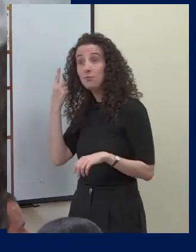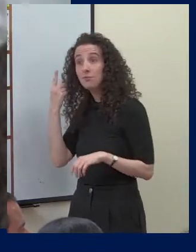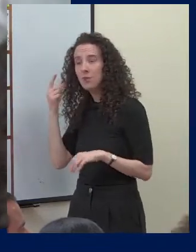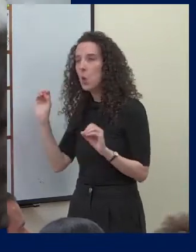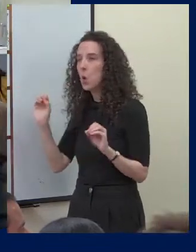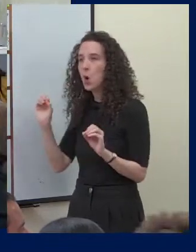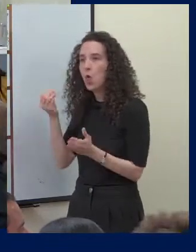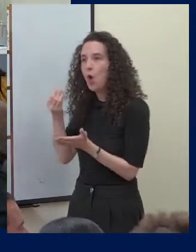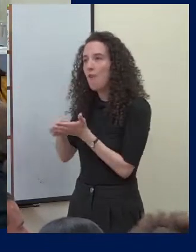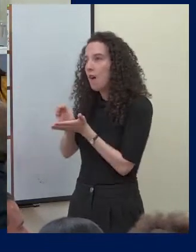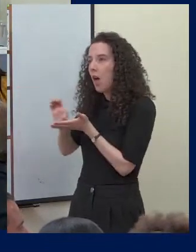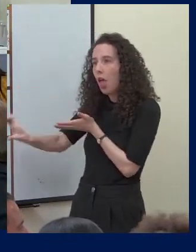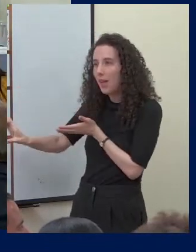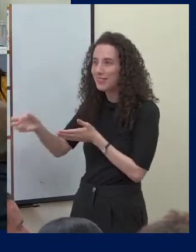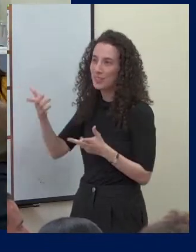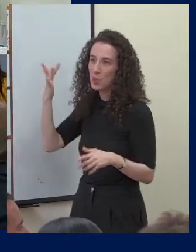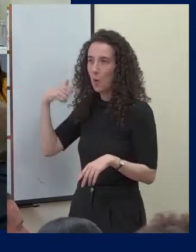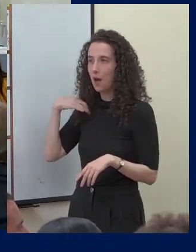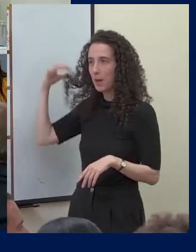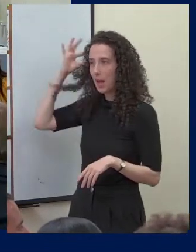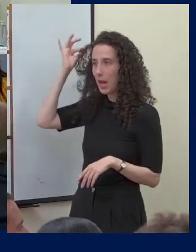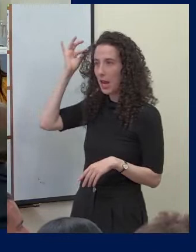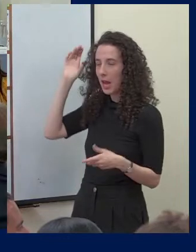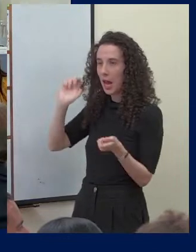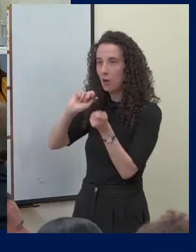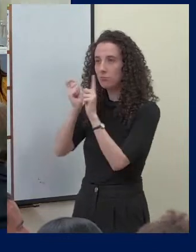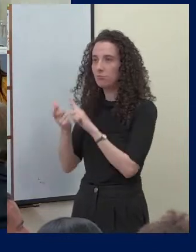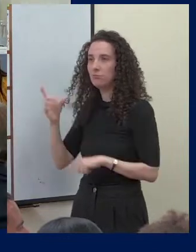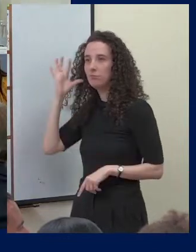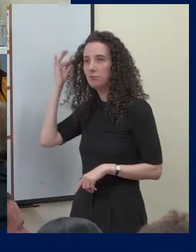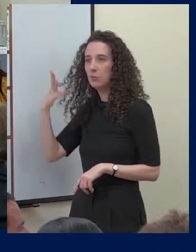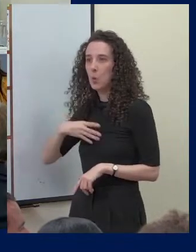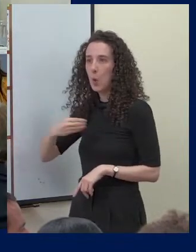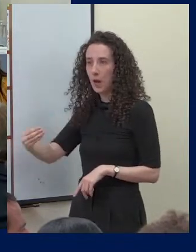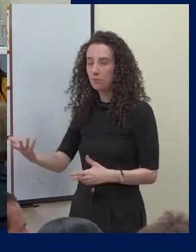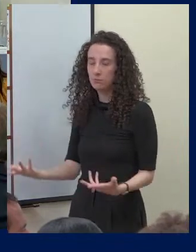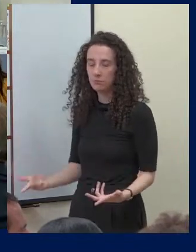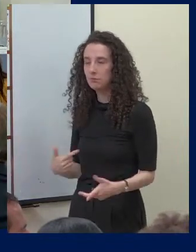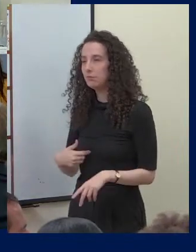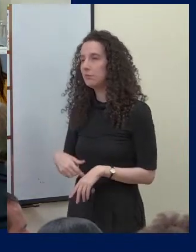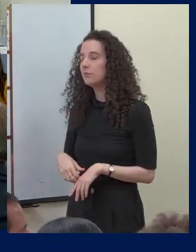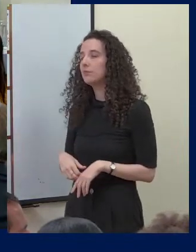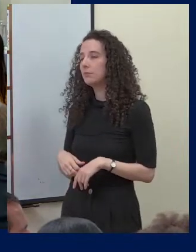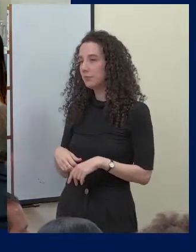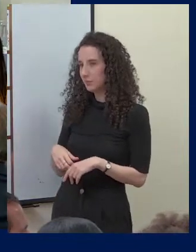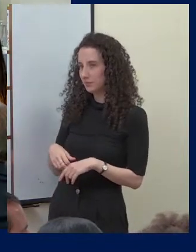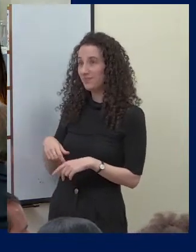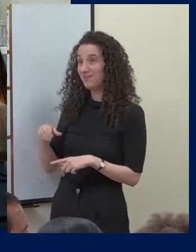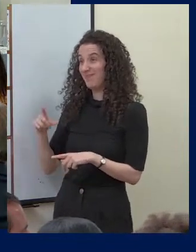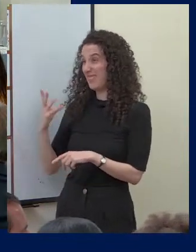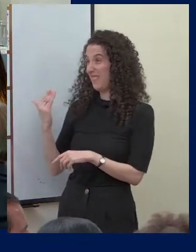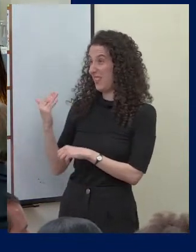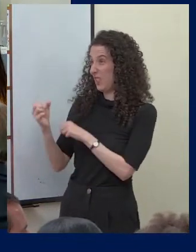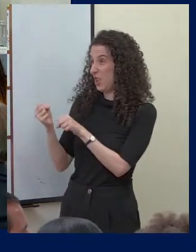Life is precious but we have served more than 600 adolescence during these 15 years.